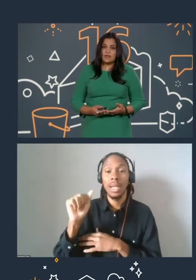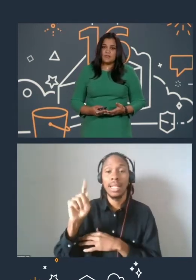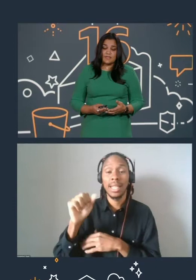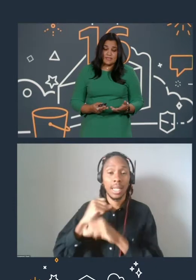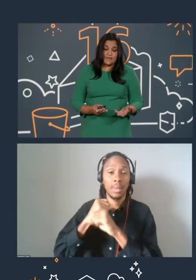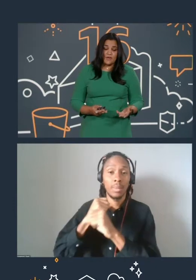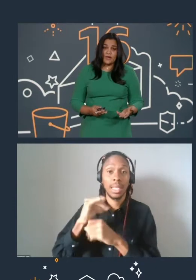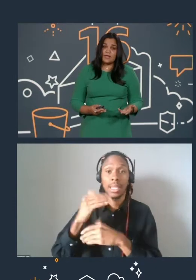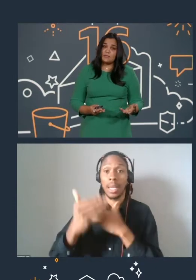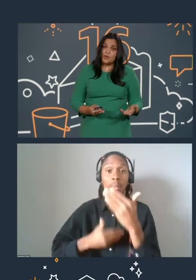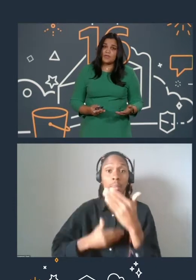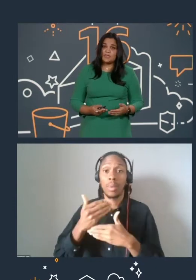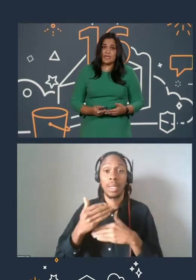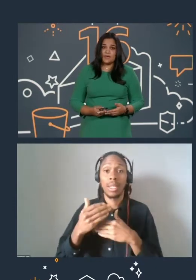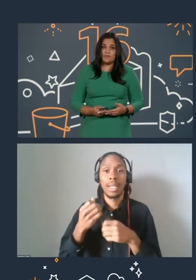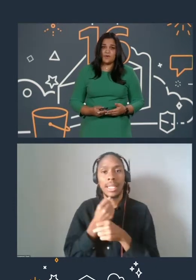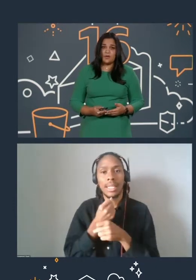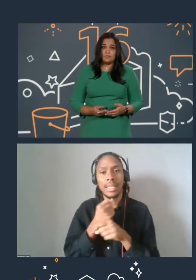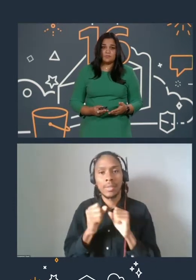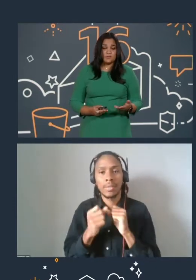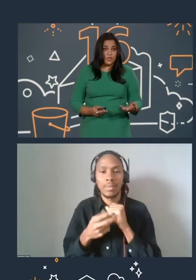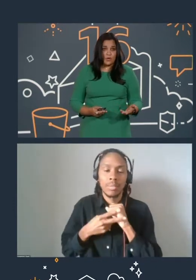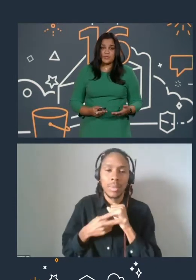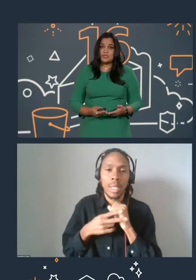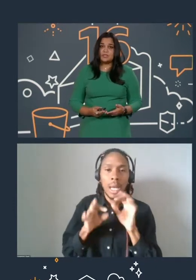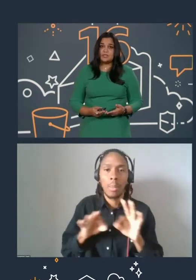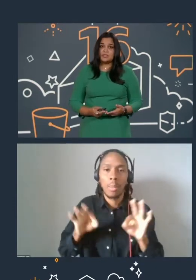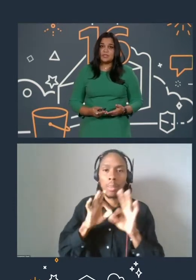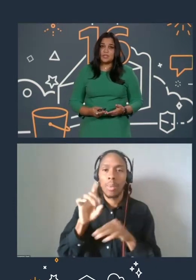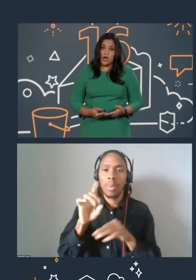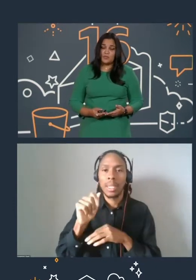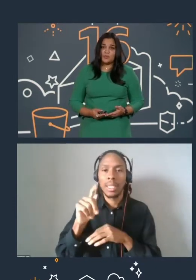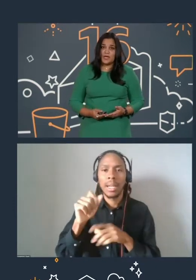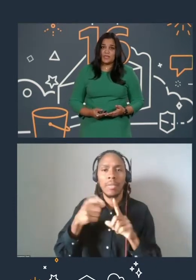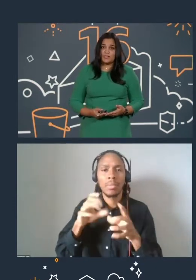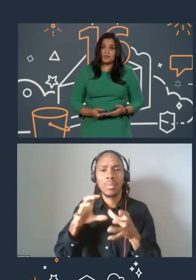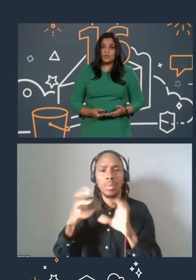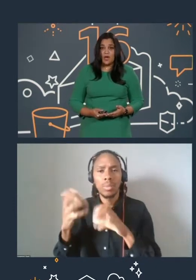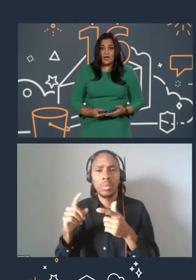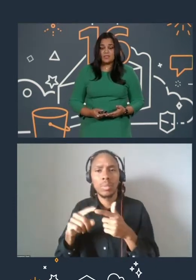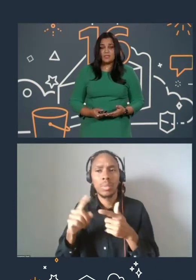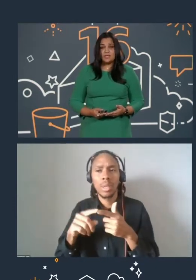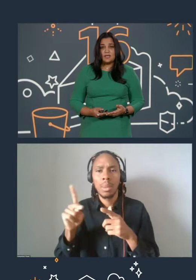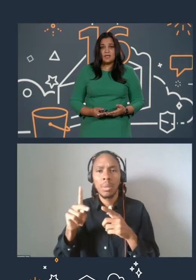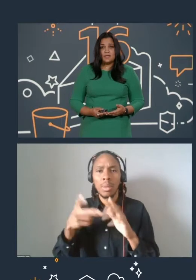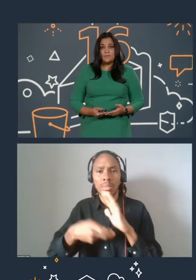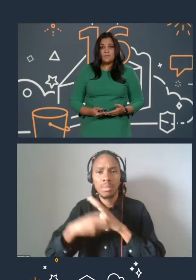of safeguarding important data from corruption, compromise, or loss,